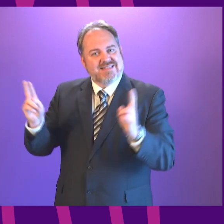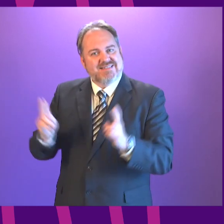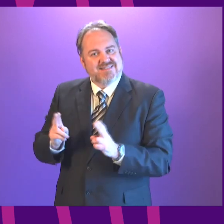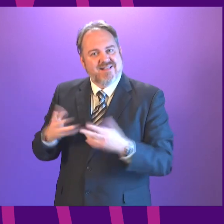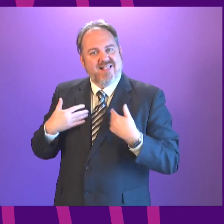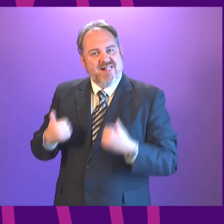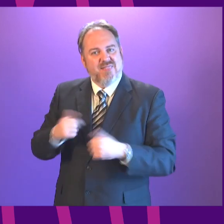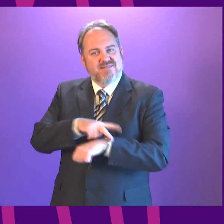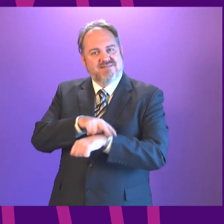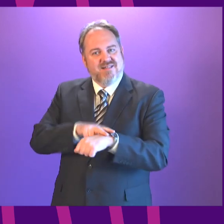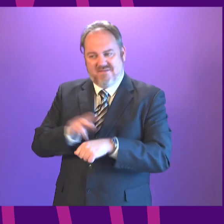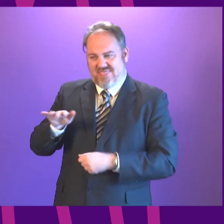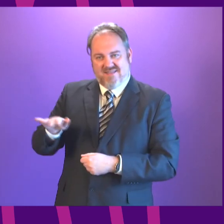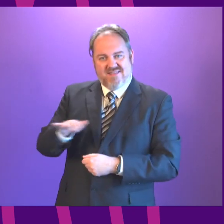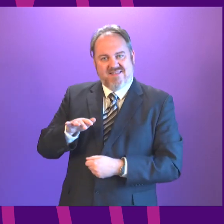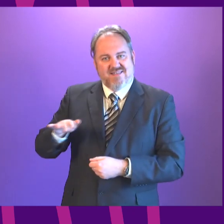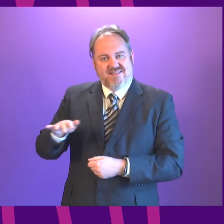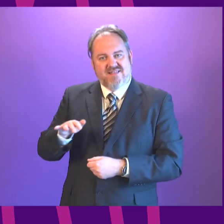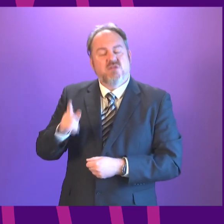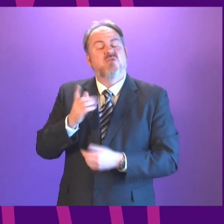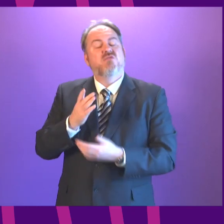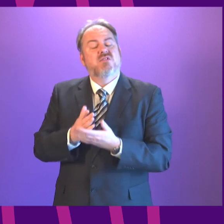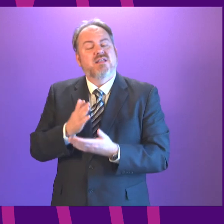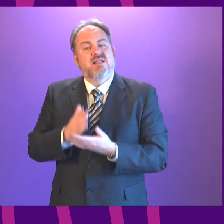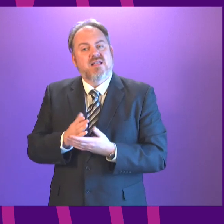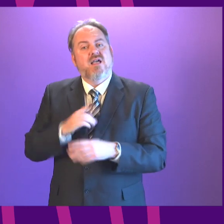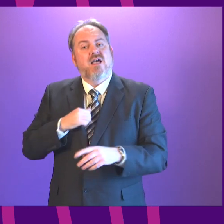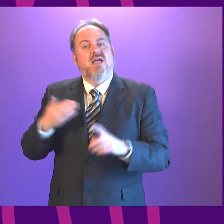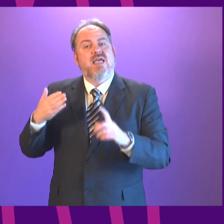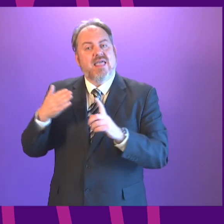We are supporting the NHS to get the balance right as far as possible. I cannot guarantee